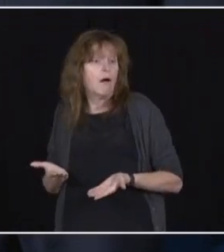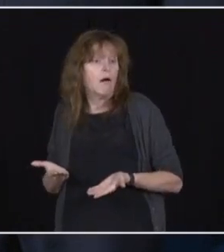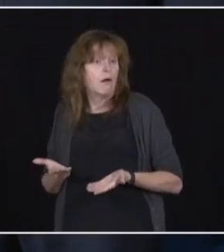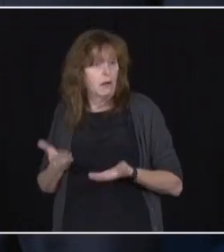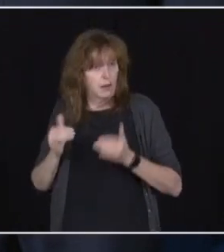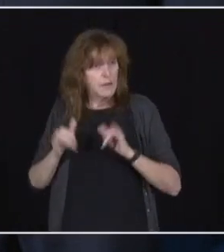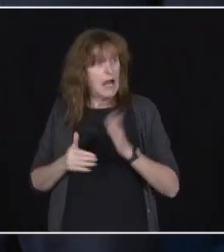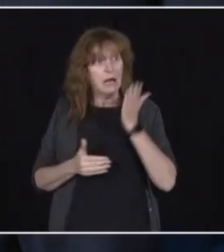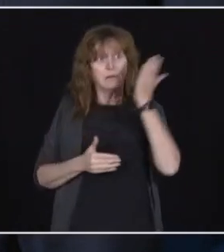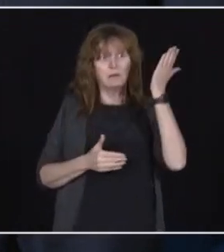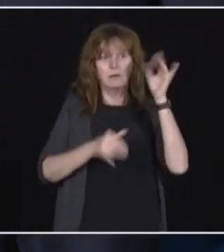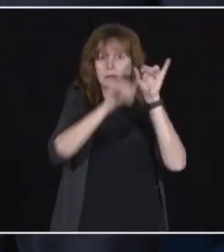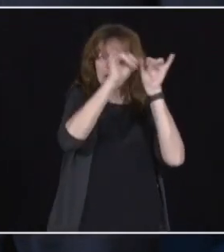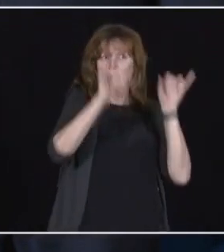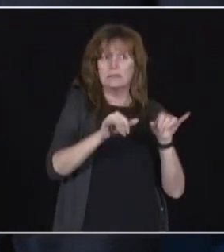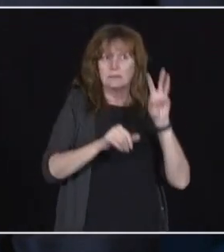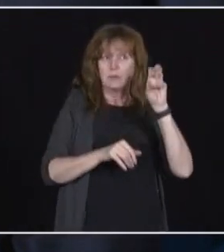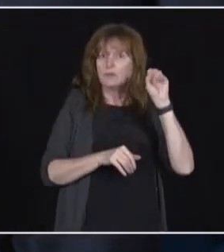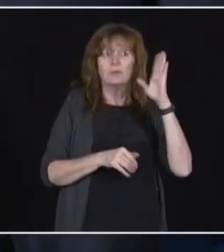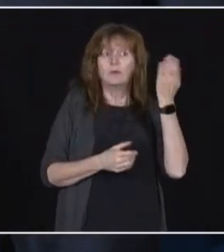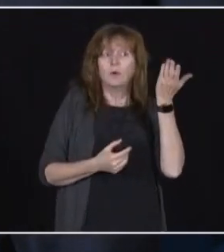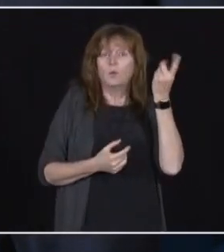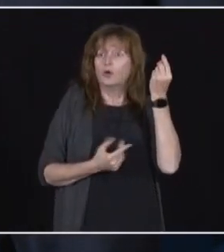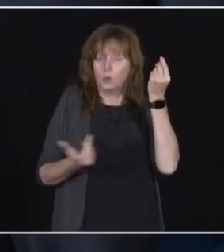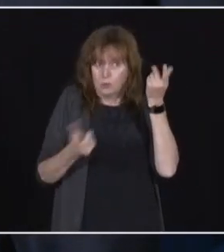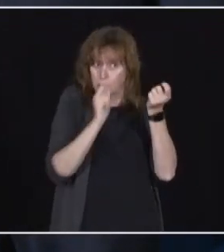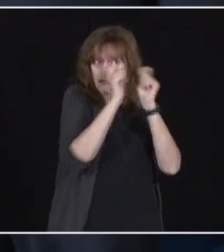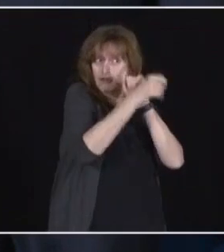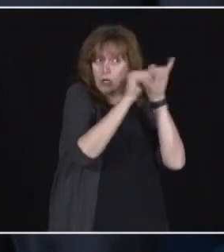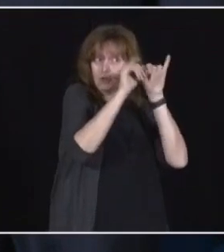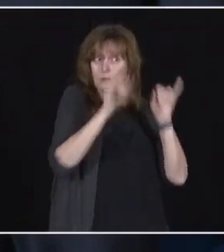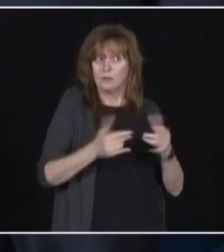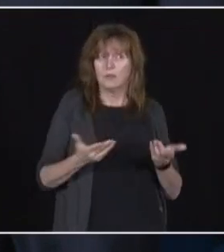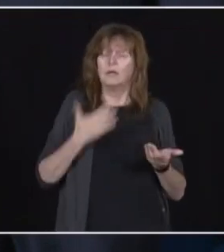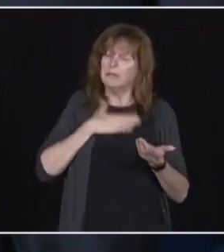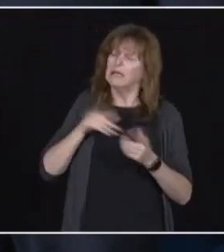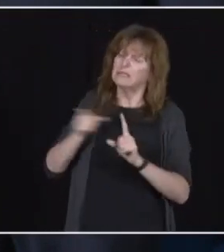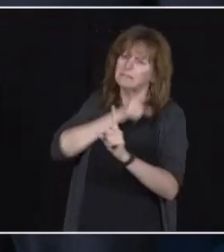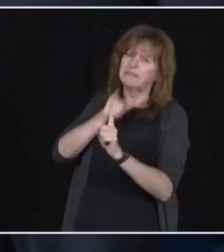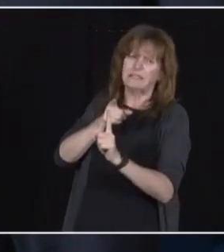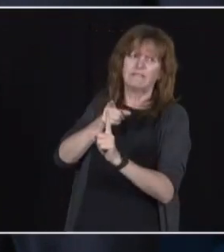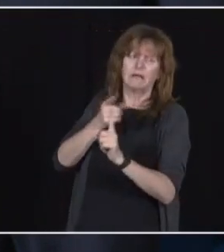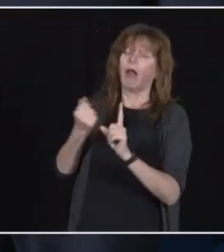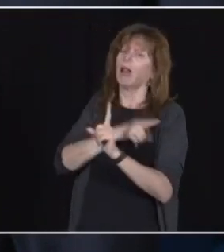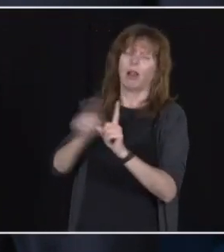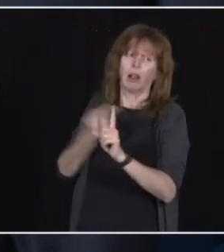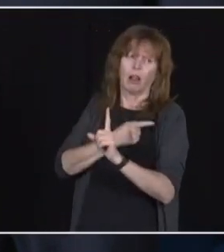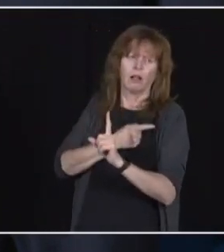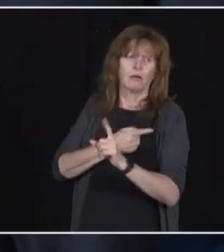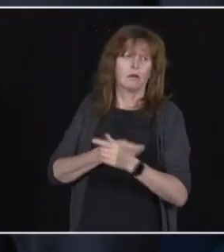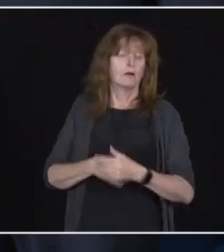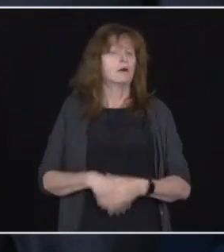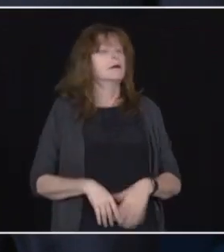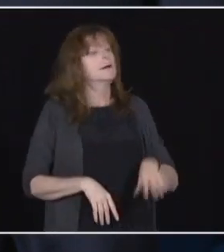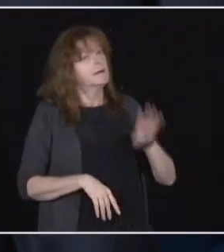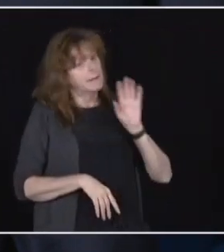And it took opioids to cope and then it became addicted. Some have died. What would you like to see change in that